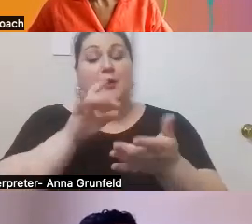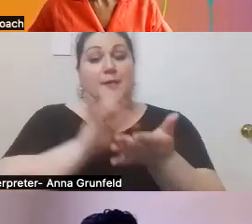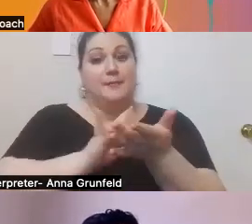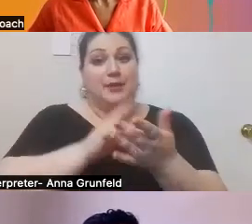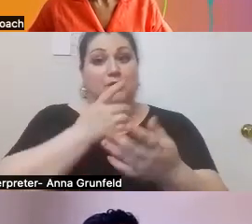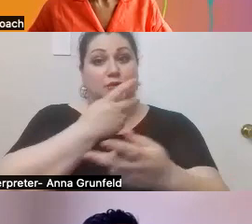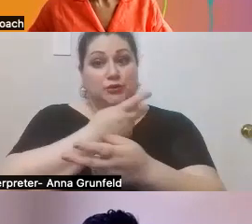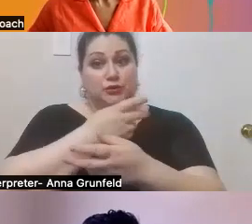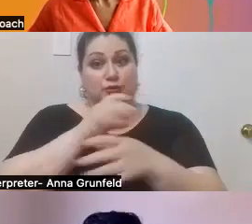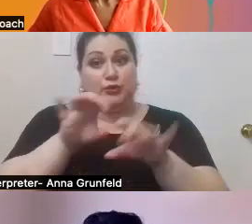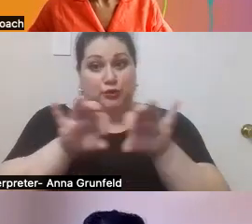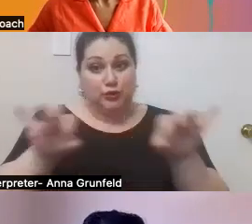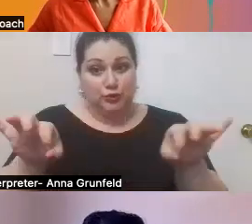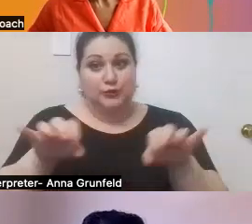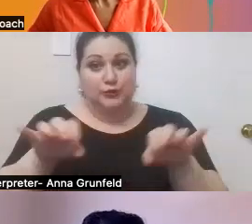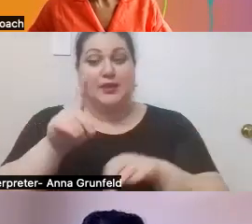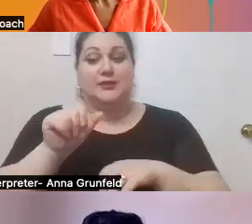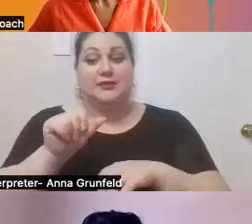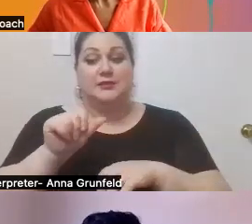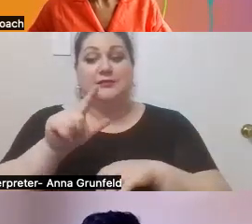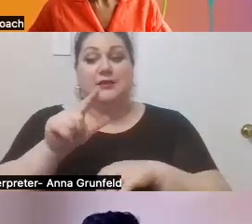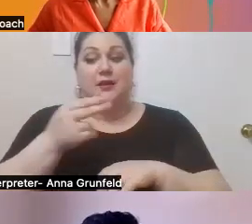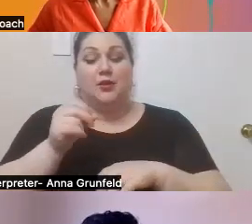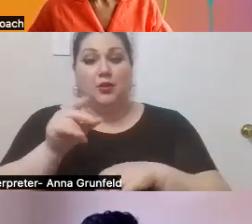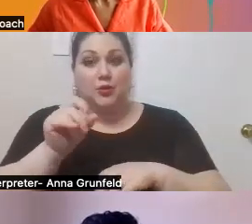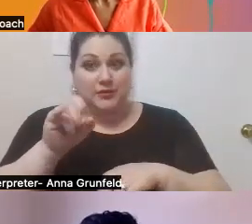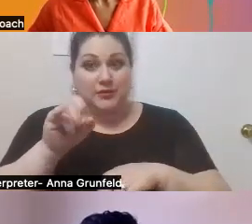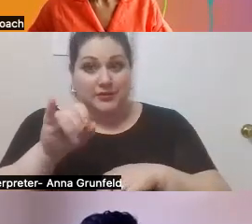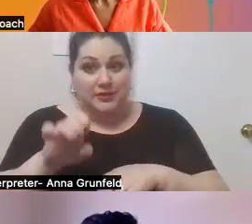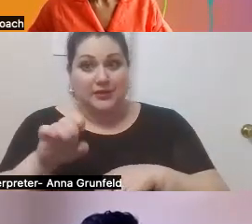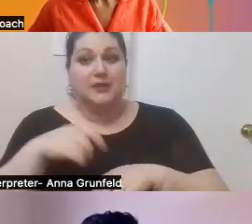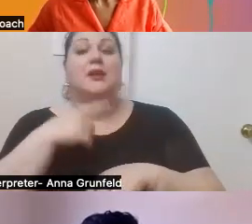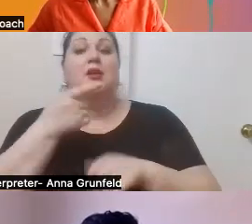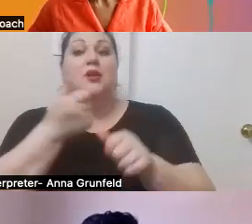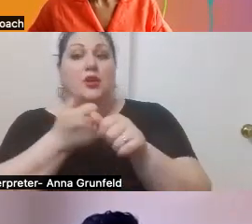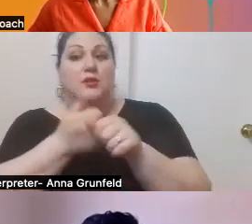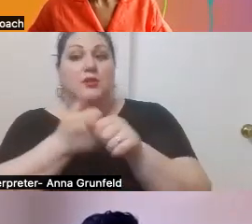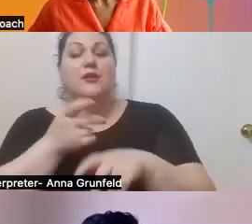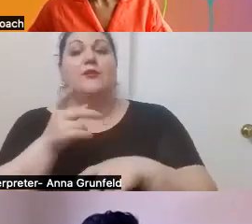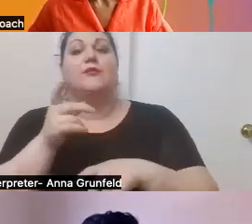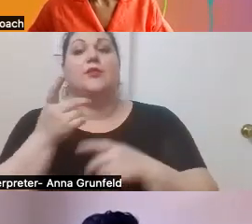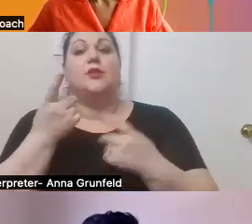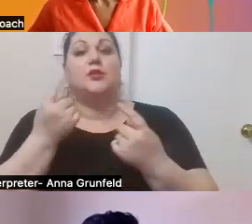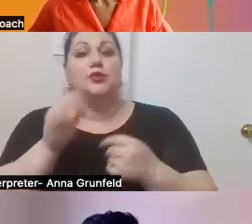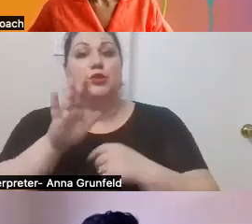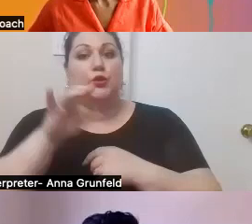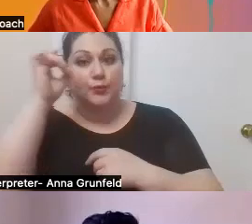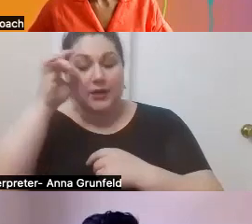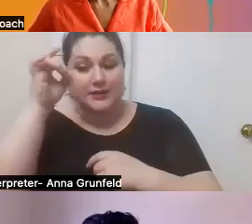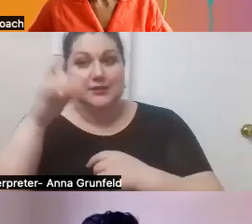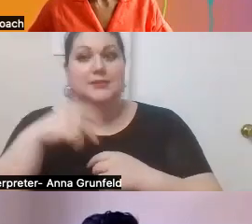internship at Royal Columbia Hospital, University of British Columbia, and then moved to Ottawa.